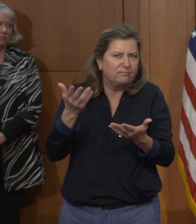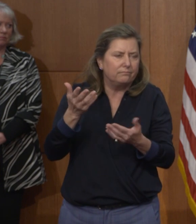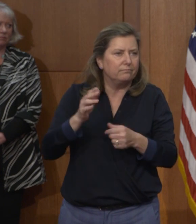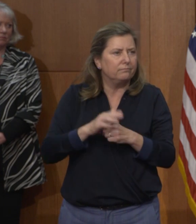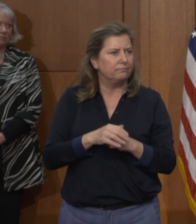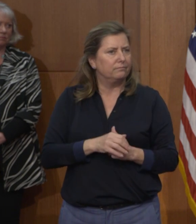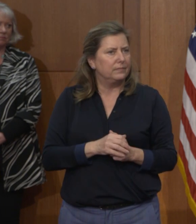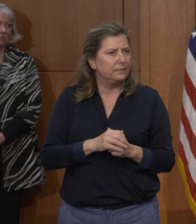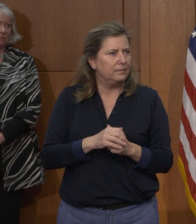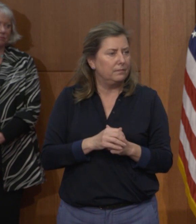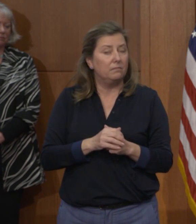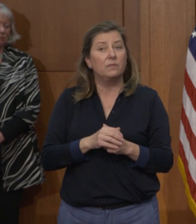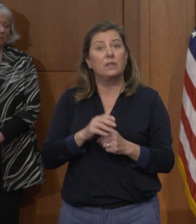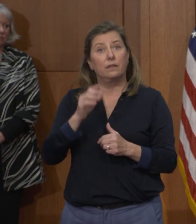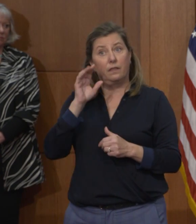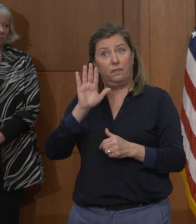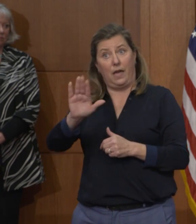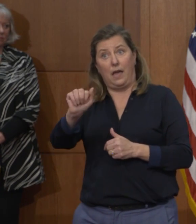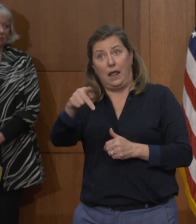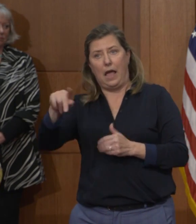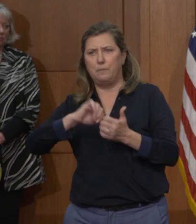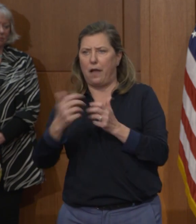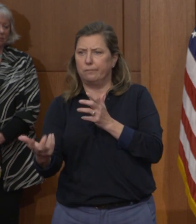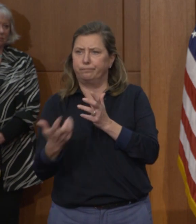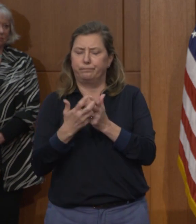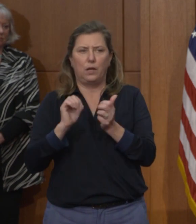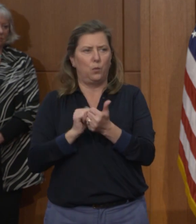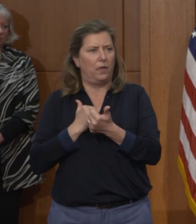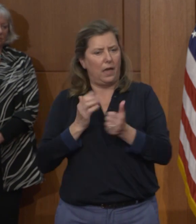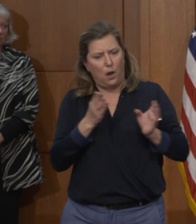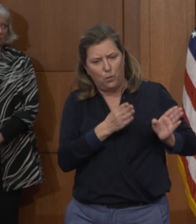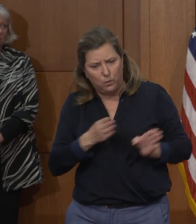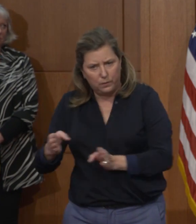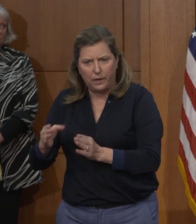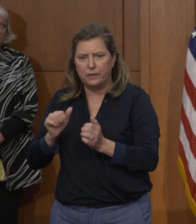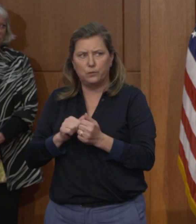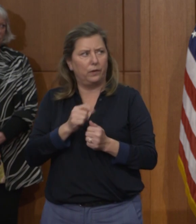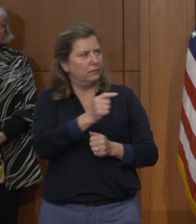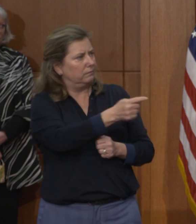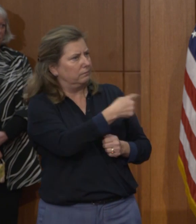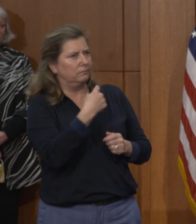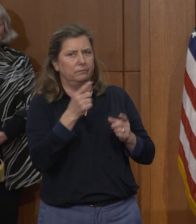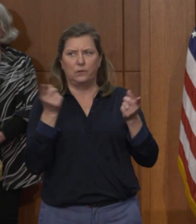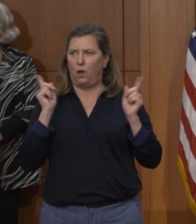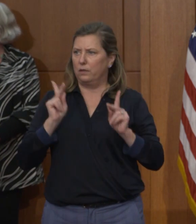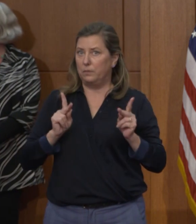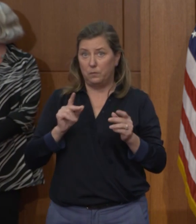answers that we are even this afternoon, uh, this after this is, uh, is a briefing with, with Apple to see where,